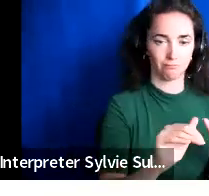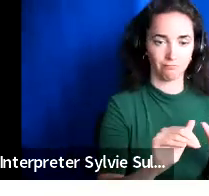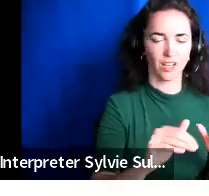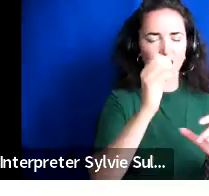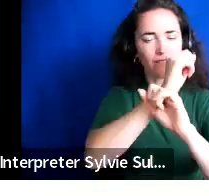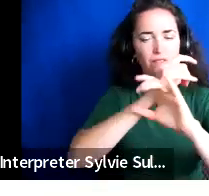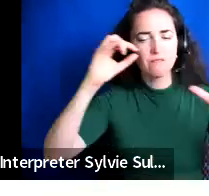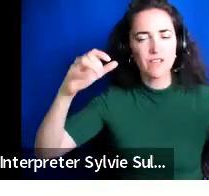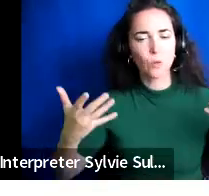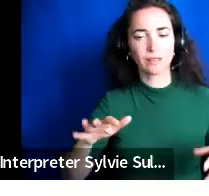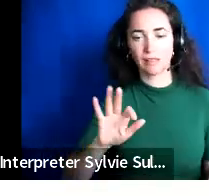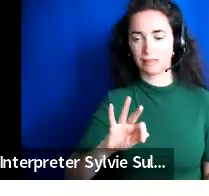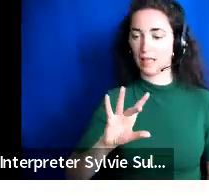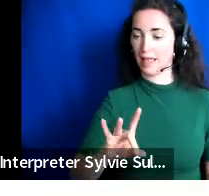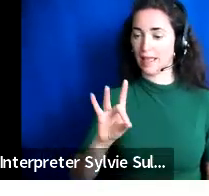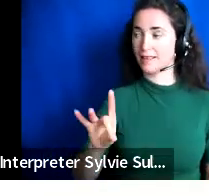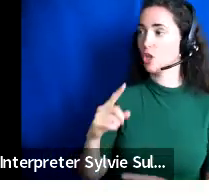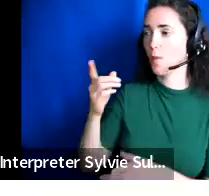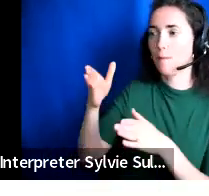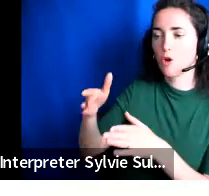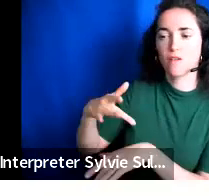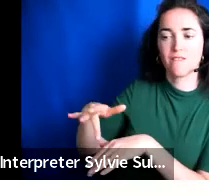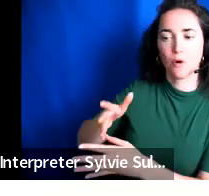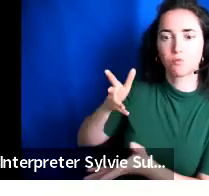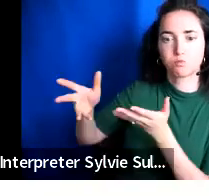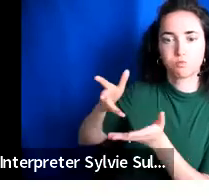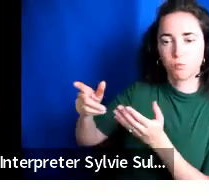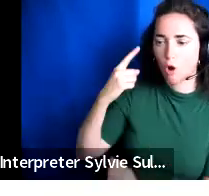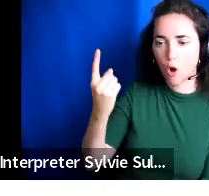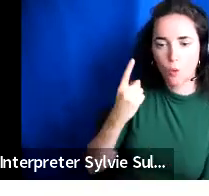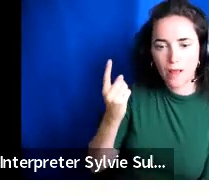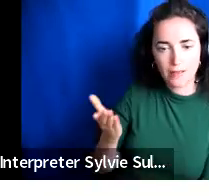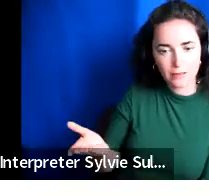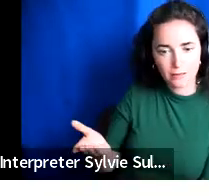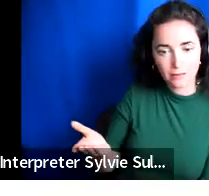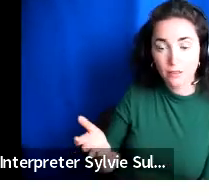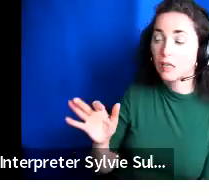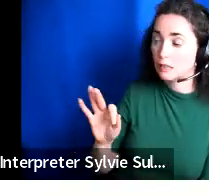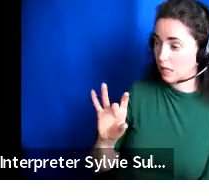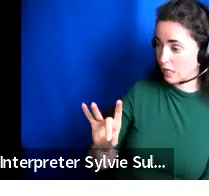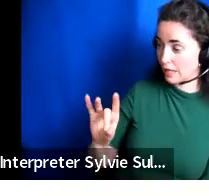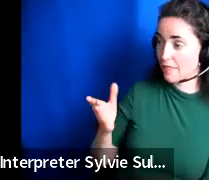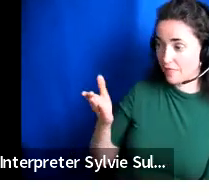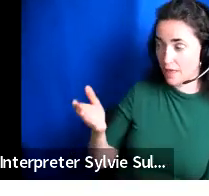There is always someone to talk to. not, and not only that 9, 8, 8 is there. So the one who needs to talk that they can call 9, 88.